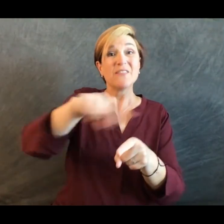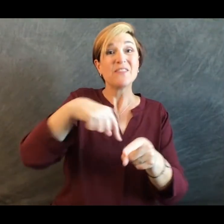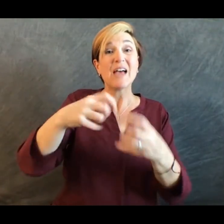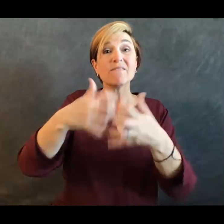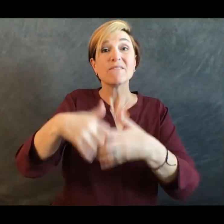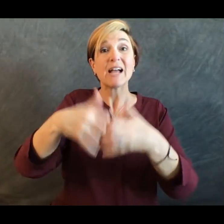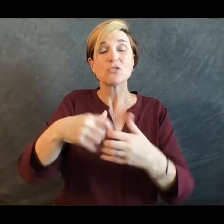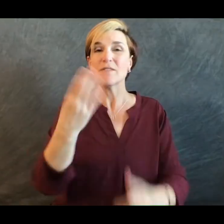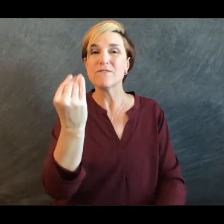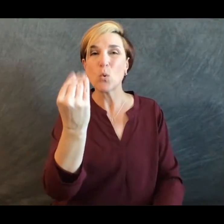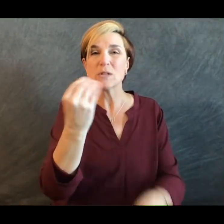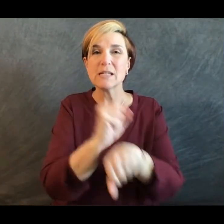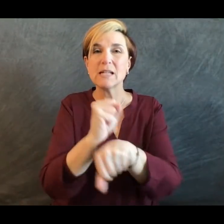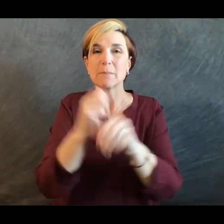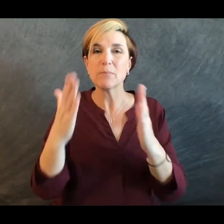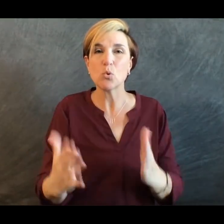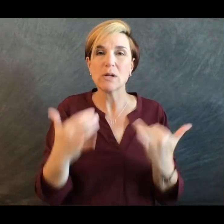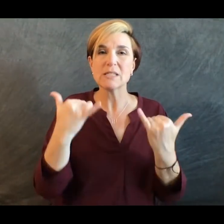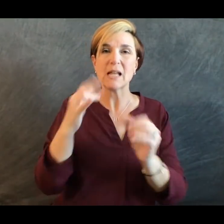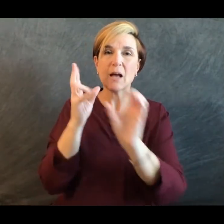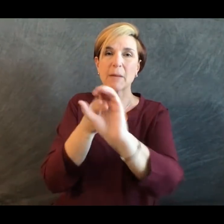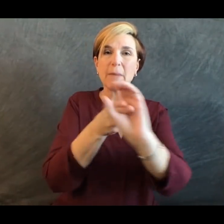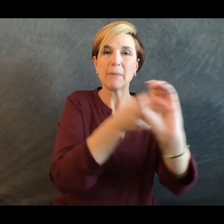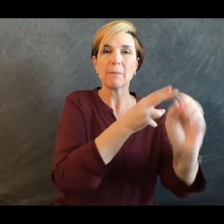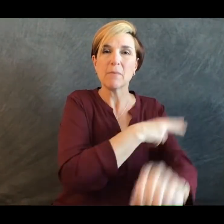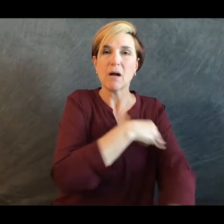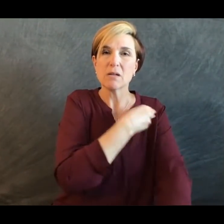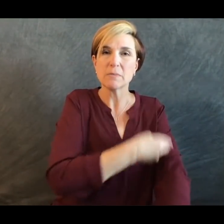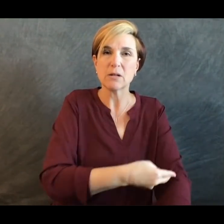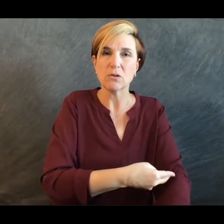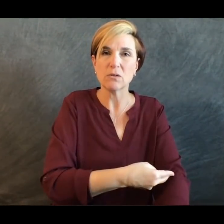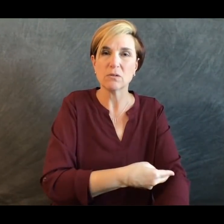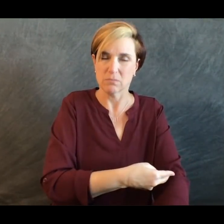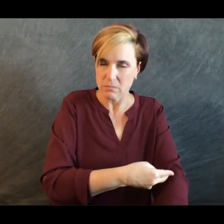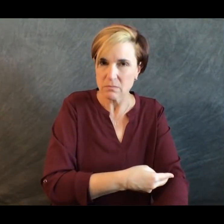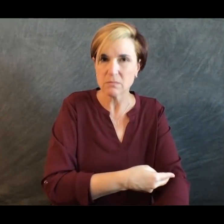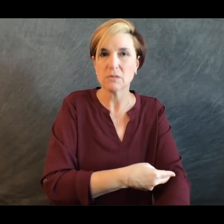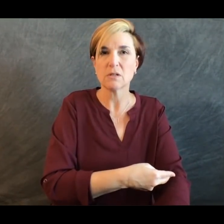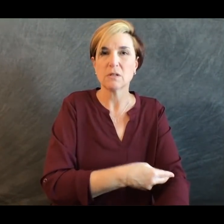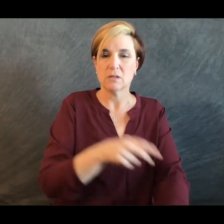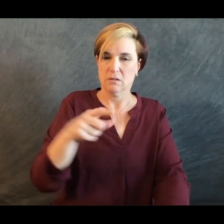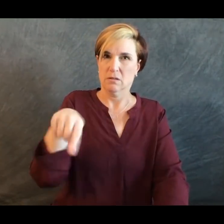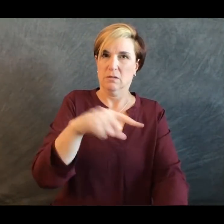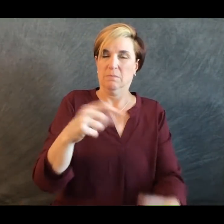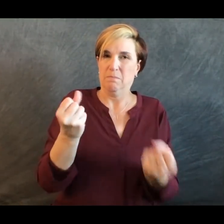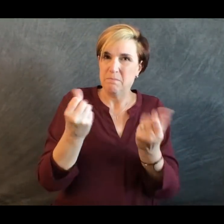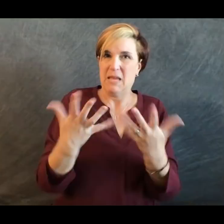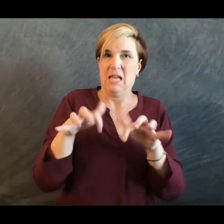to 300 of the workforce have been impacted and we spoke about providing